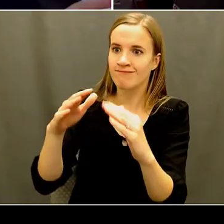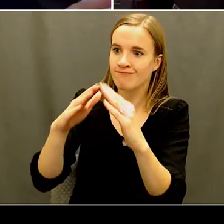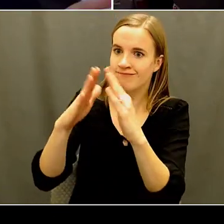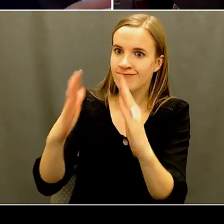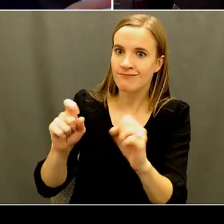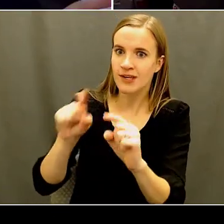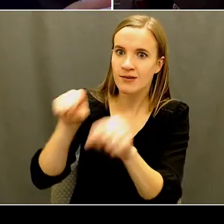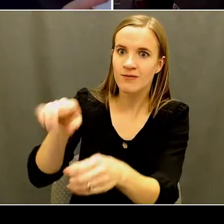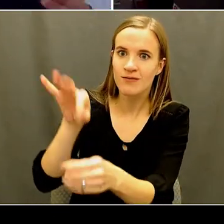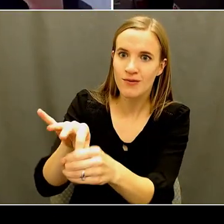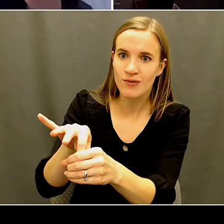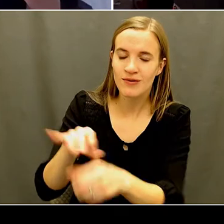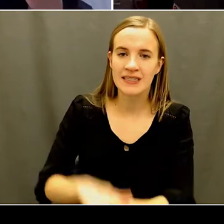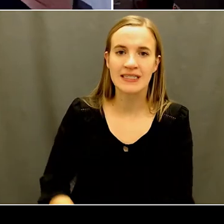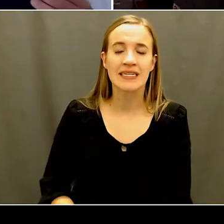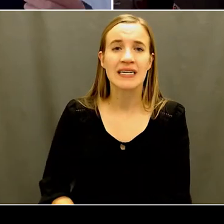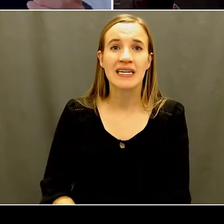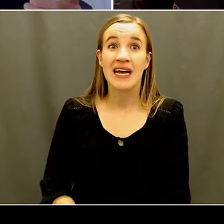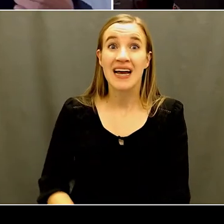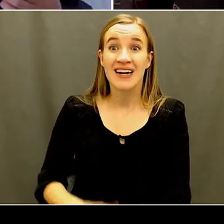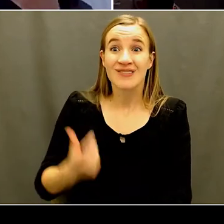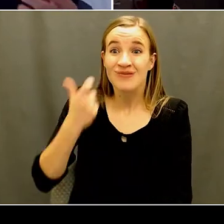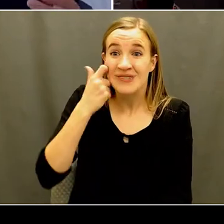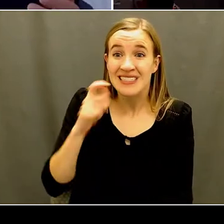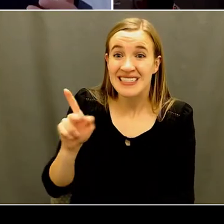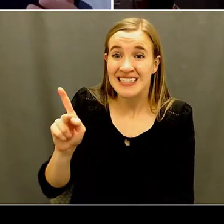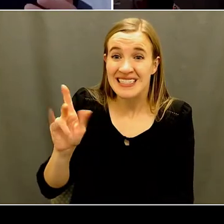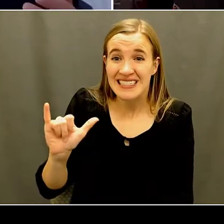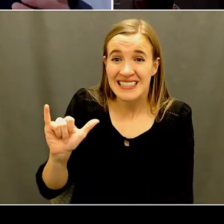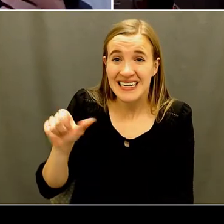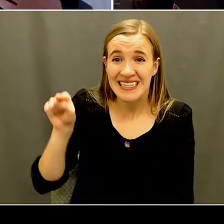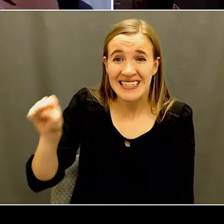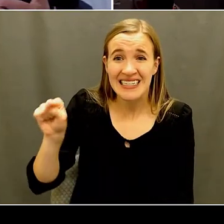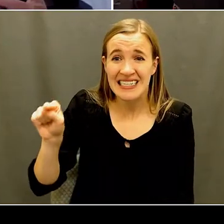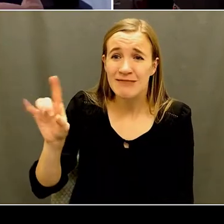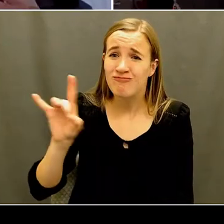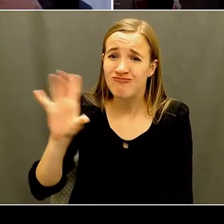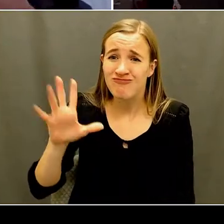high risk volunteering to be poll workers. The majority of poll workers in